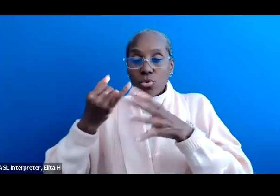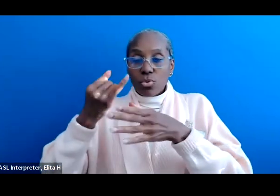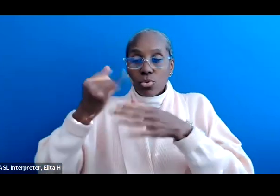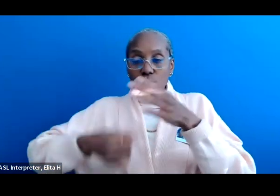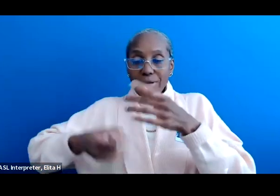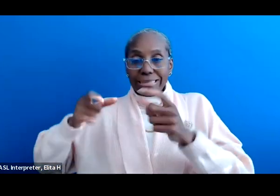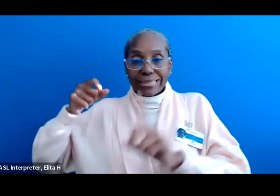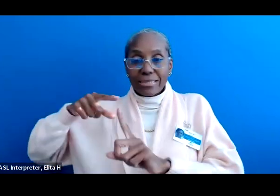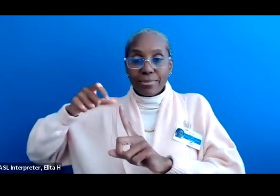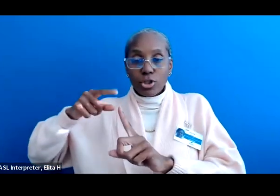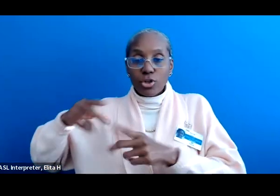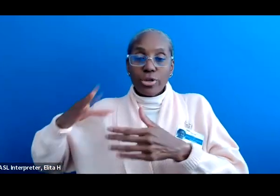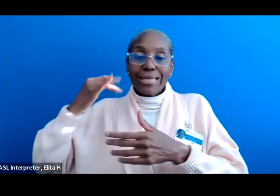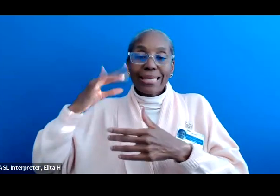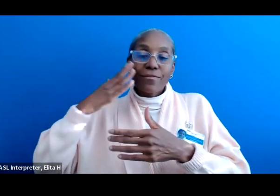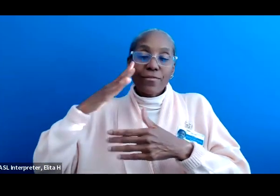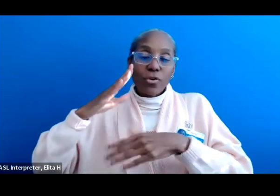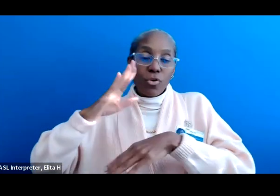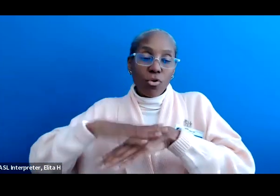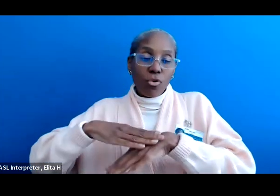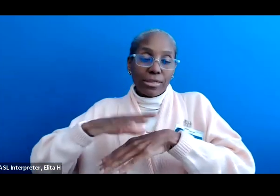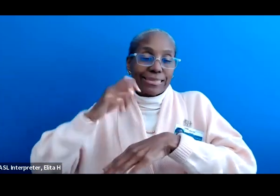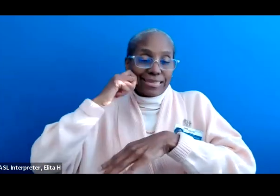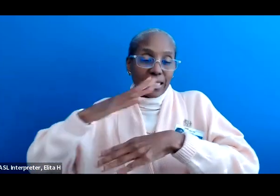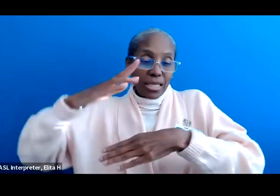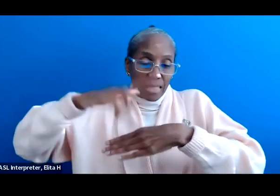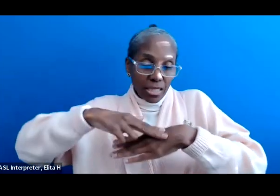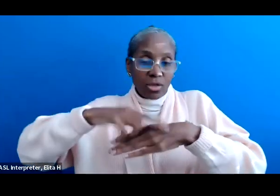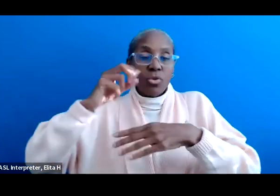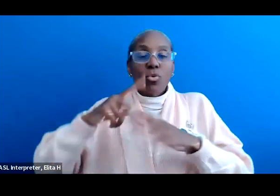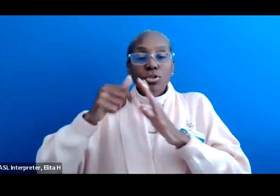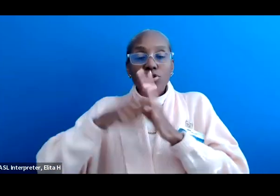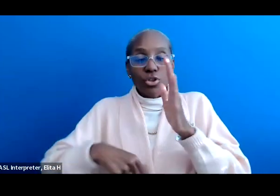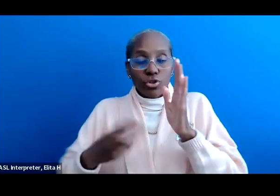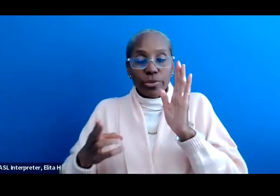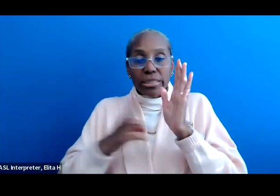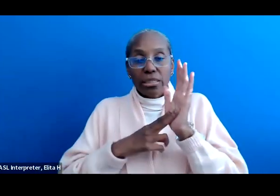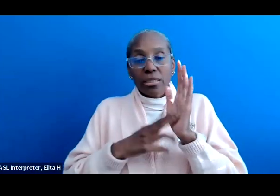placed on the skin, or again do you have to have surgery to have it put in? We try to avoid surgery.